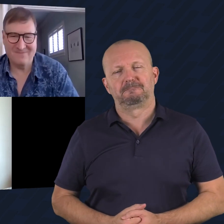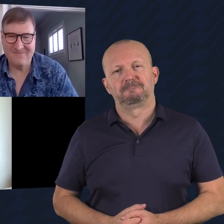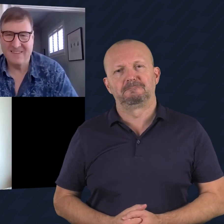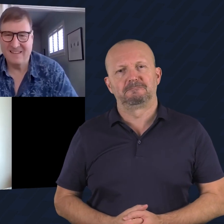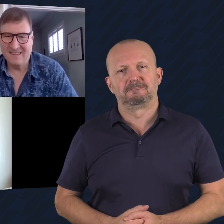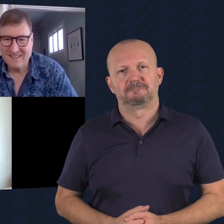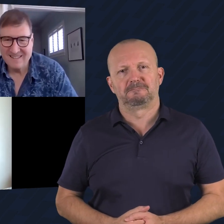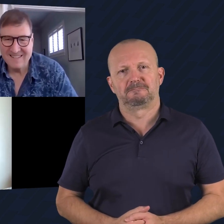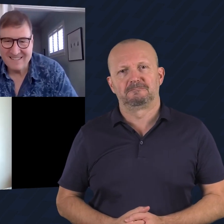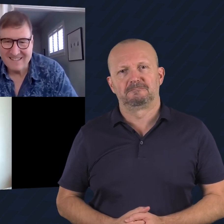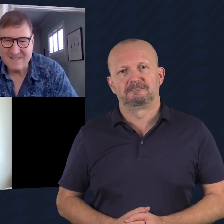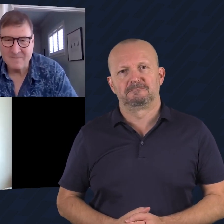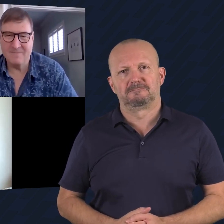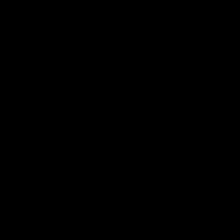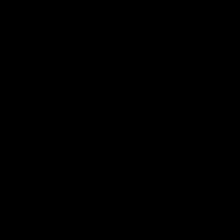Great. Thank you Tim. Thanks, Tim.